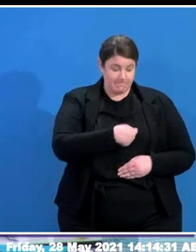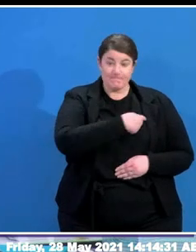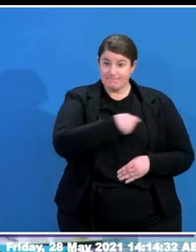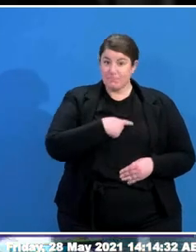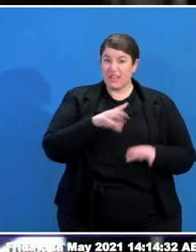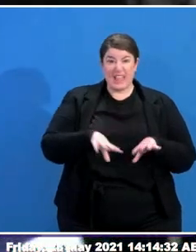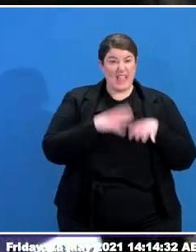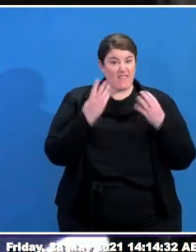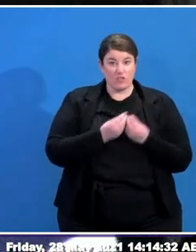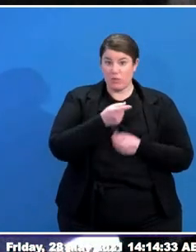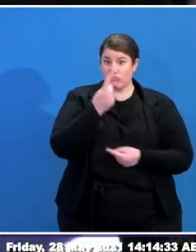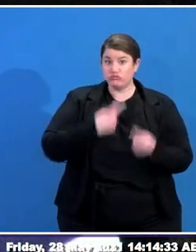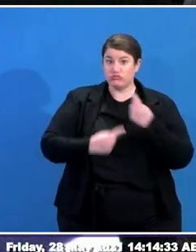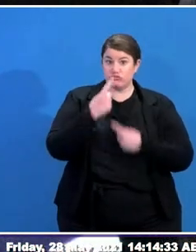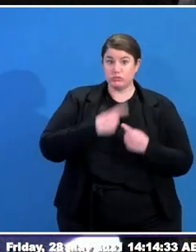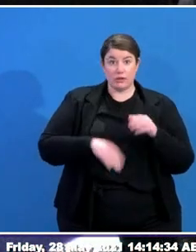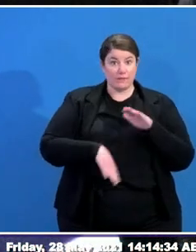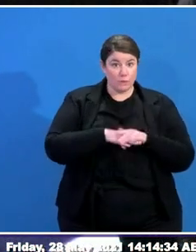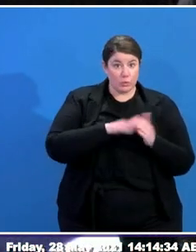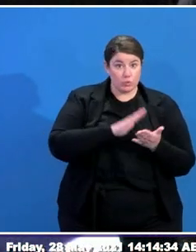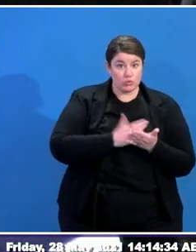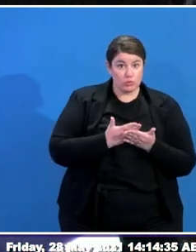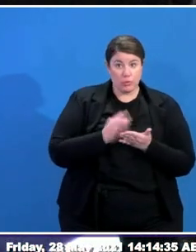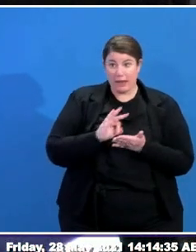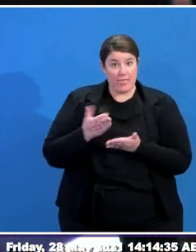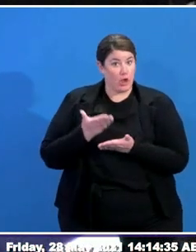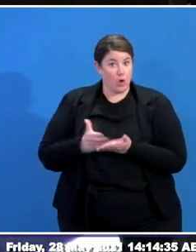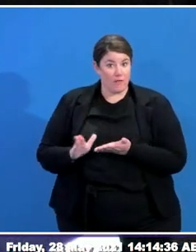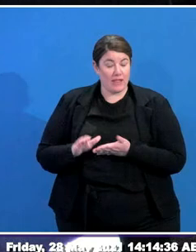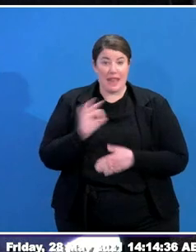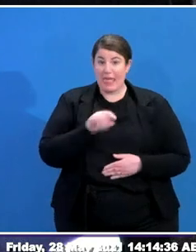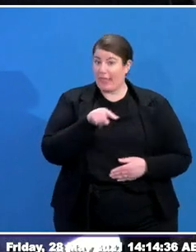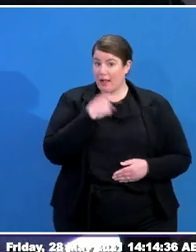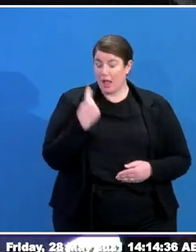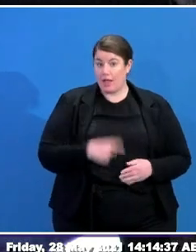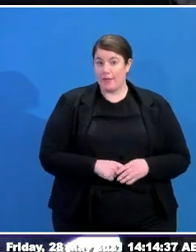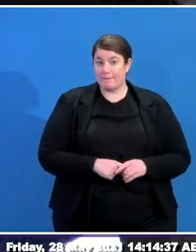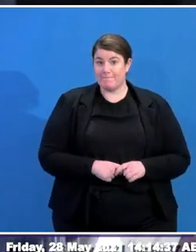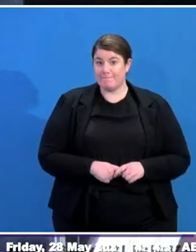that the evidence you shall give will be the truth, the whole truth, and nothing but the truth? Yes.